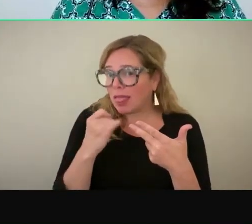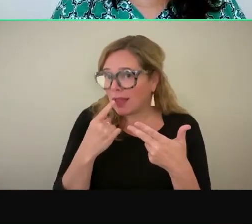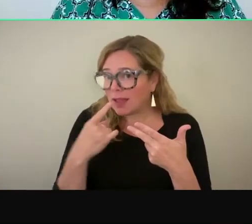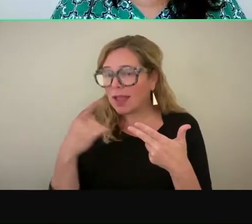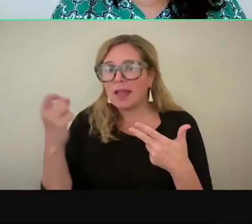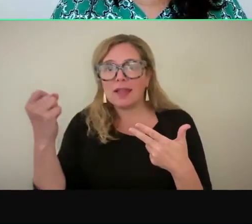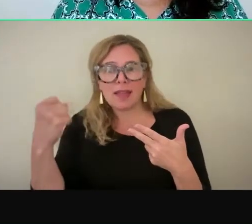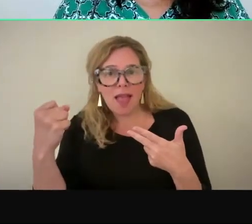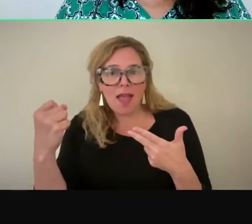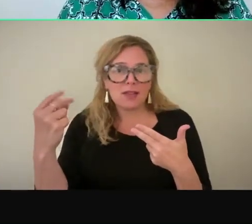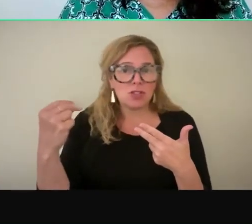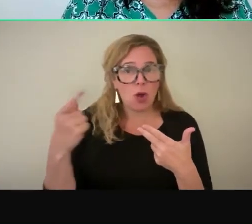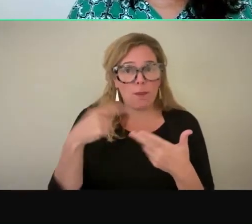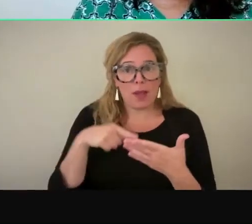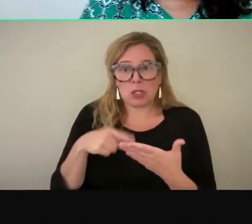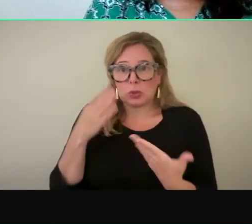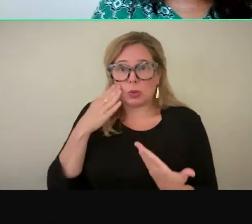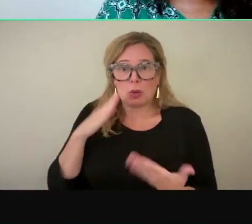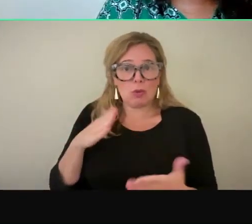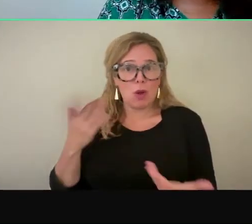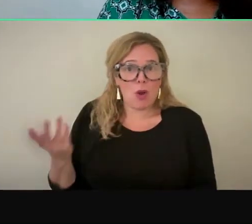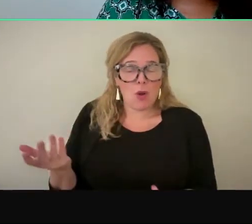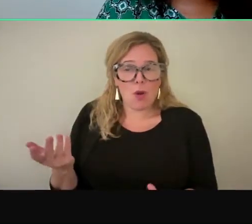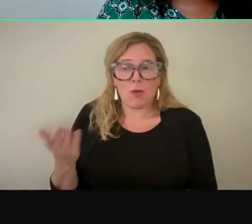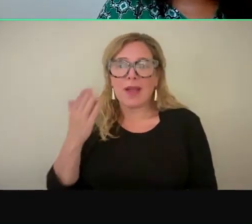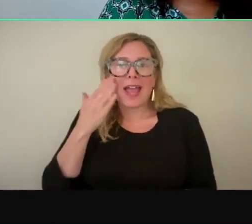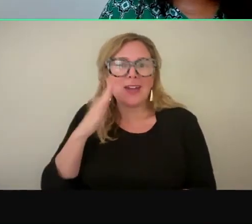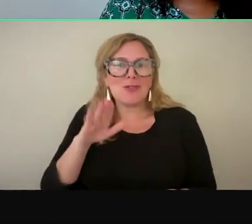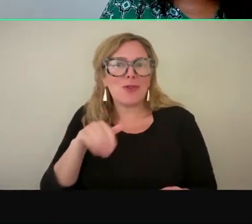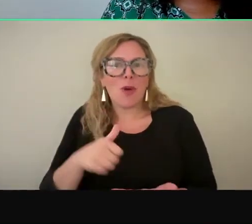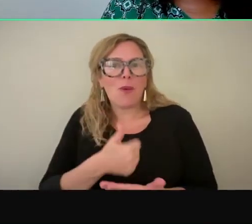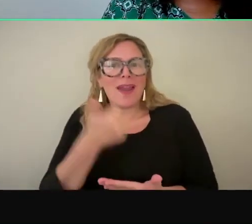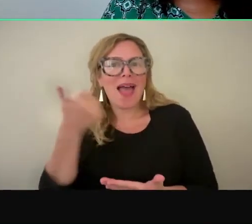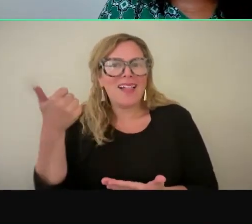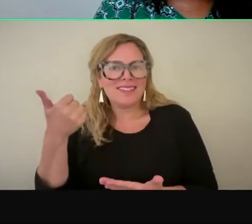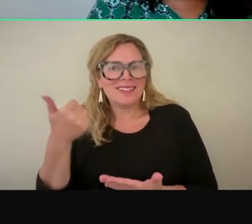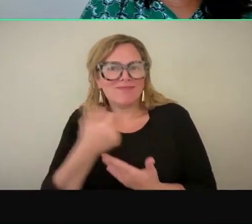really are. You don't know what else they're taking that you're maybe not prescribing or